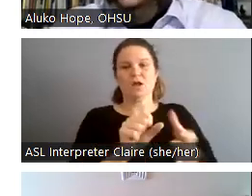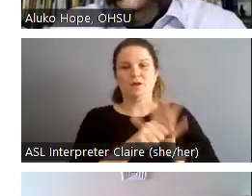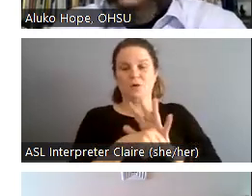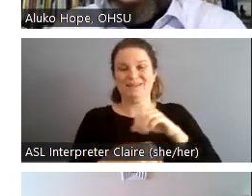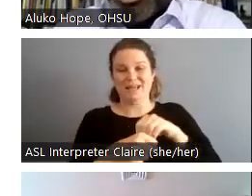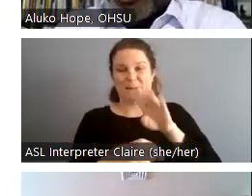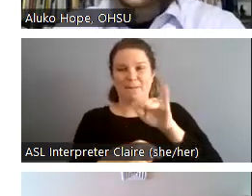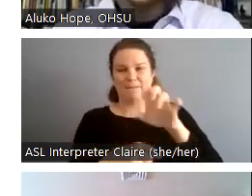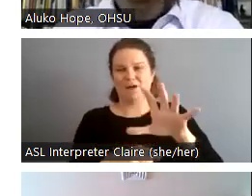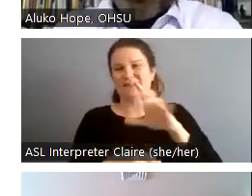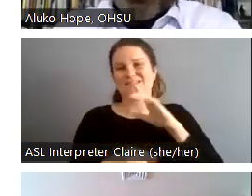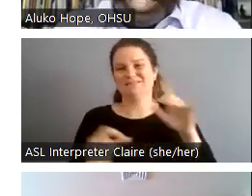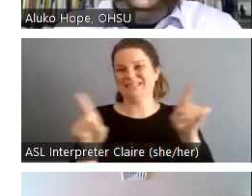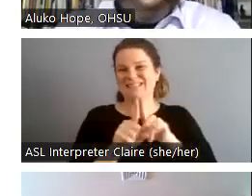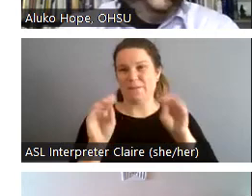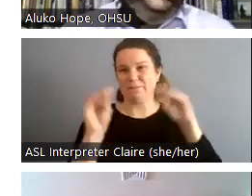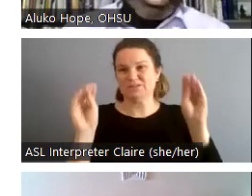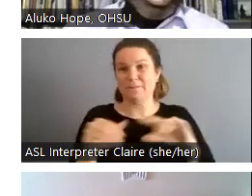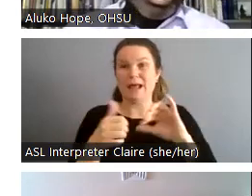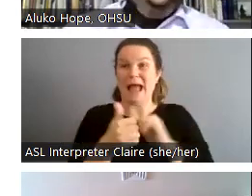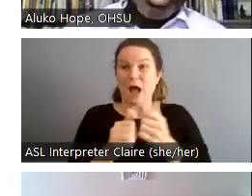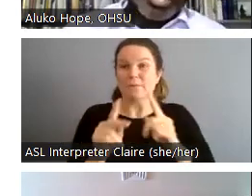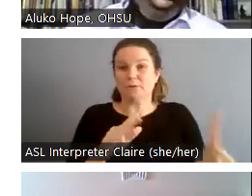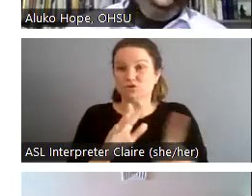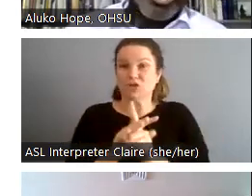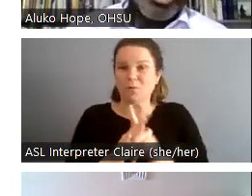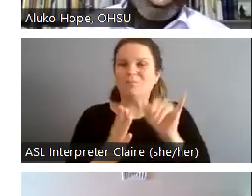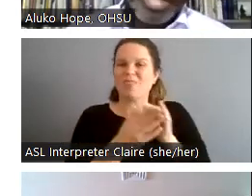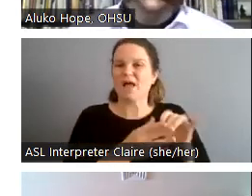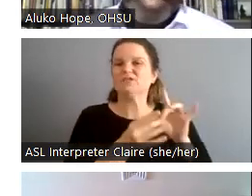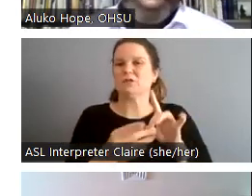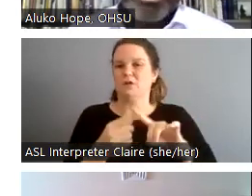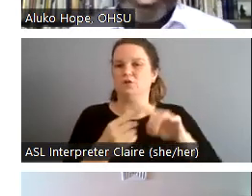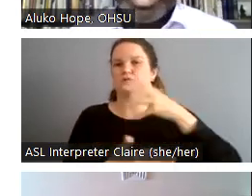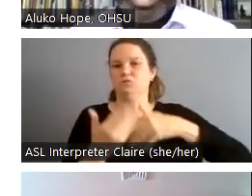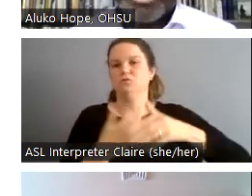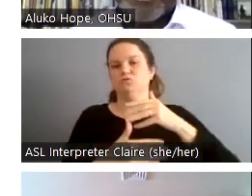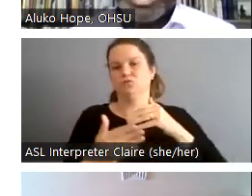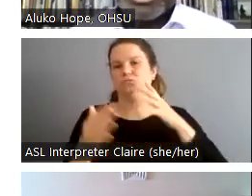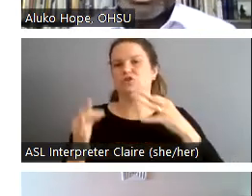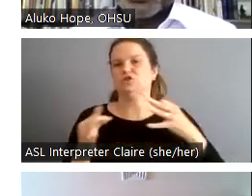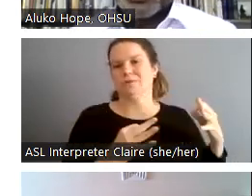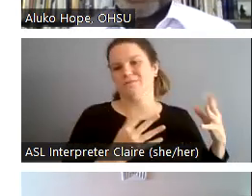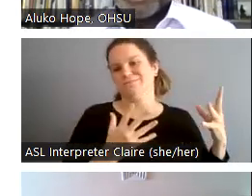be about the same, but how people present, I think, is social, and I do suspect